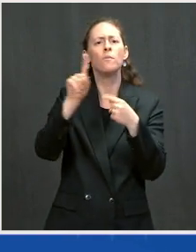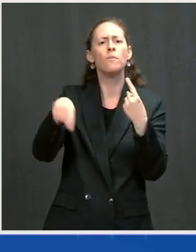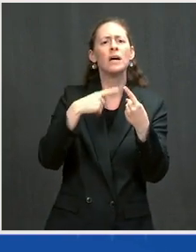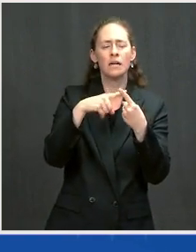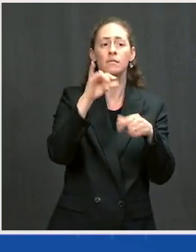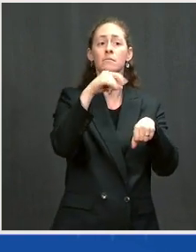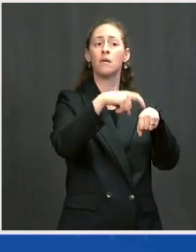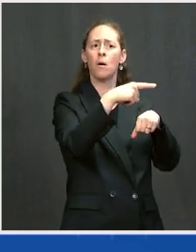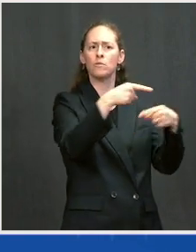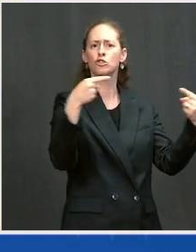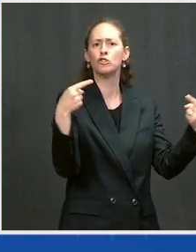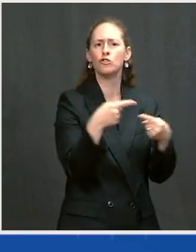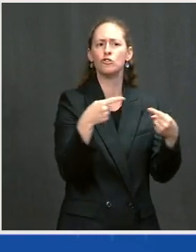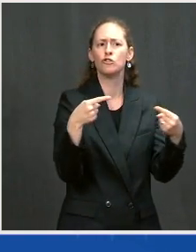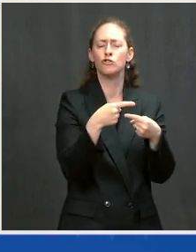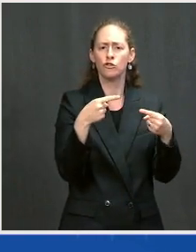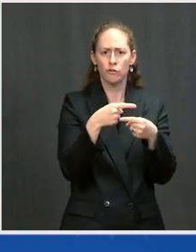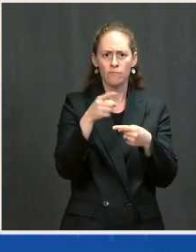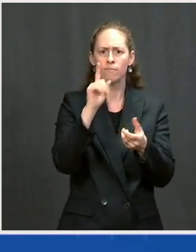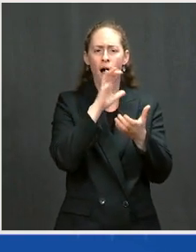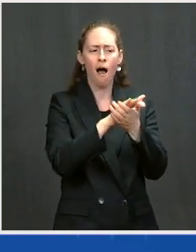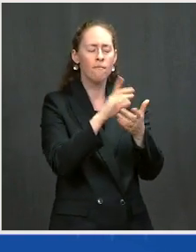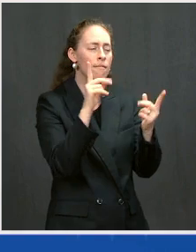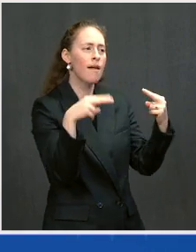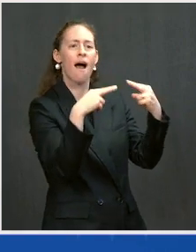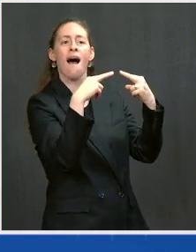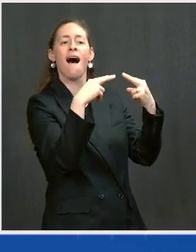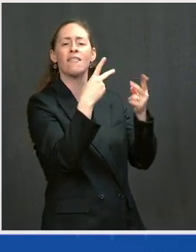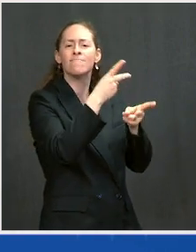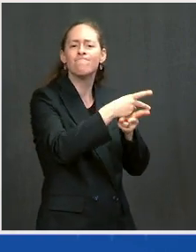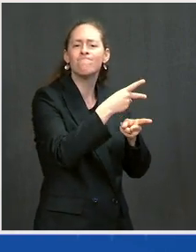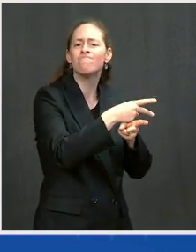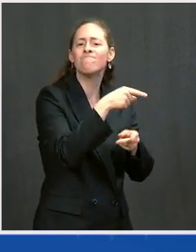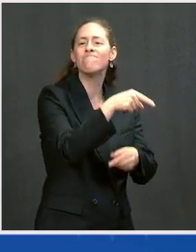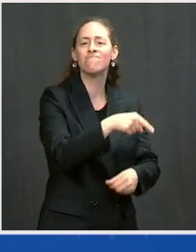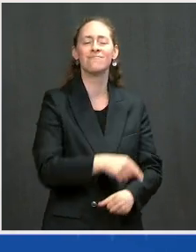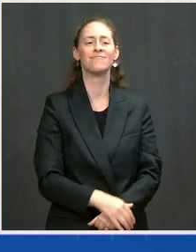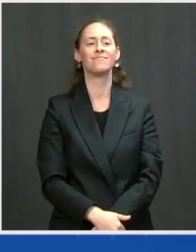that we’re recognizing him today for his bravery. By the way, y’all can sit down I think.